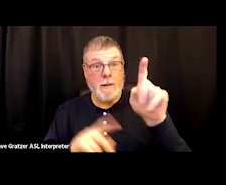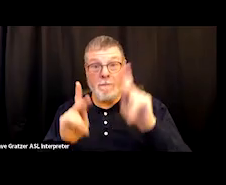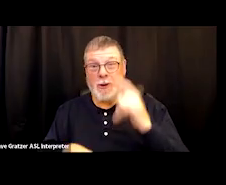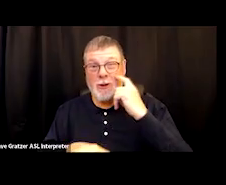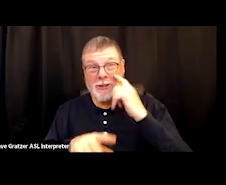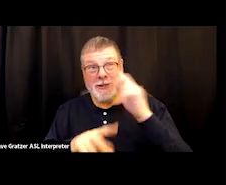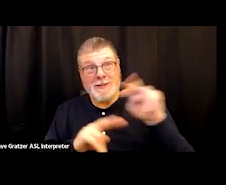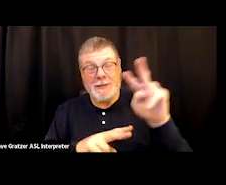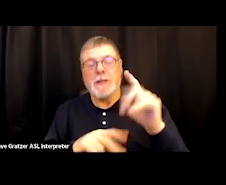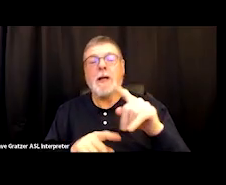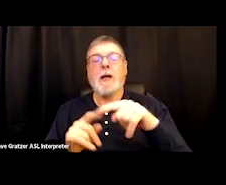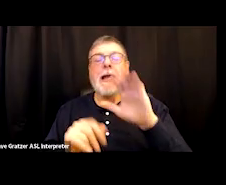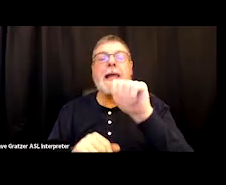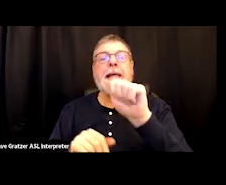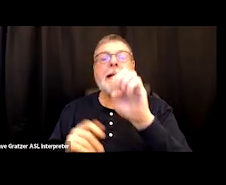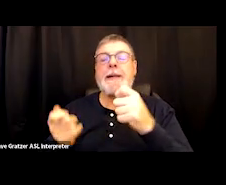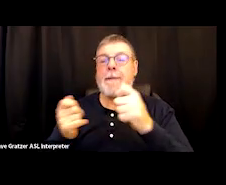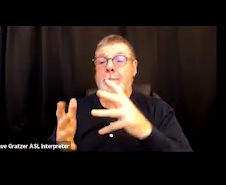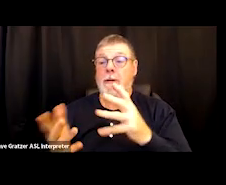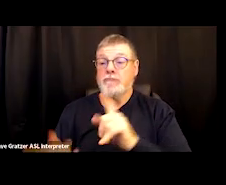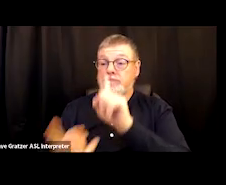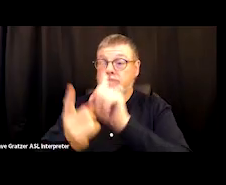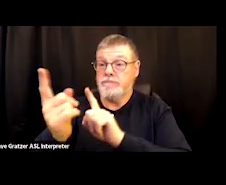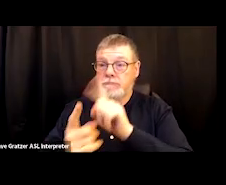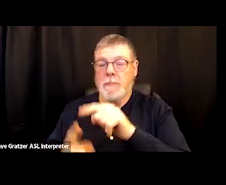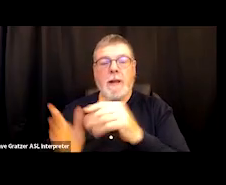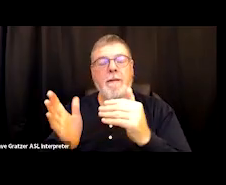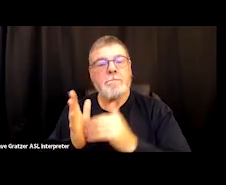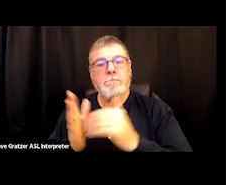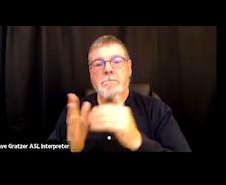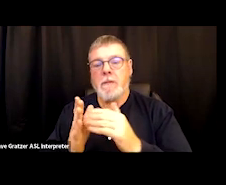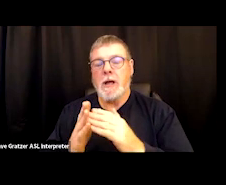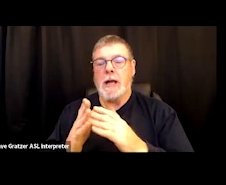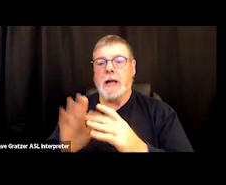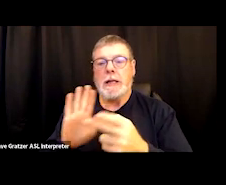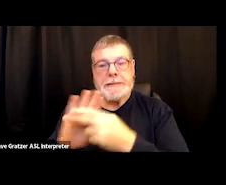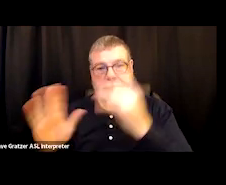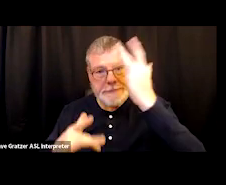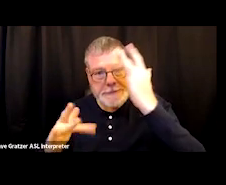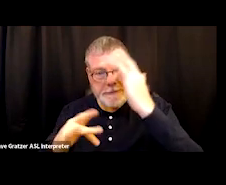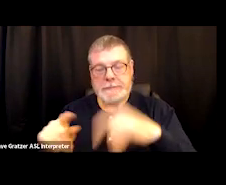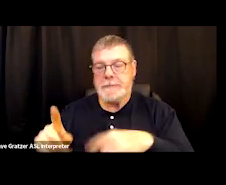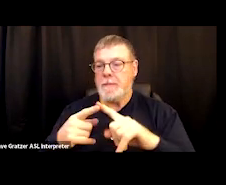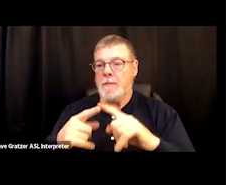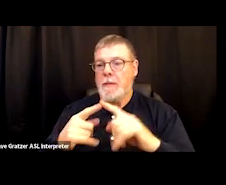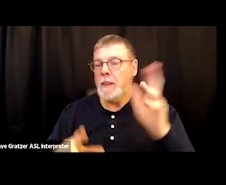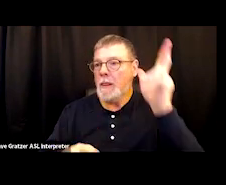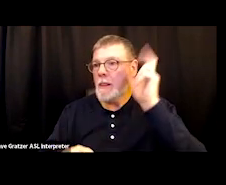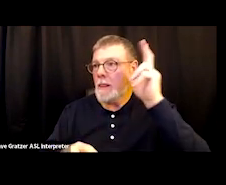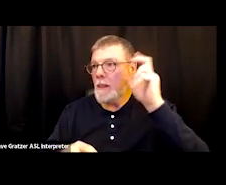during the case management meetings with Mike, he was frequently very symptomatic. He was experiencing auditory hallucinations,